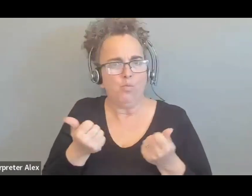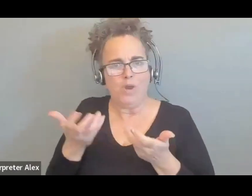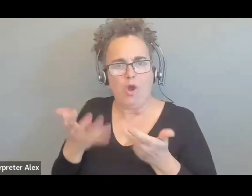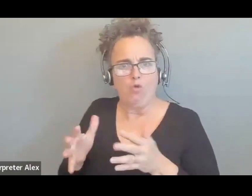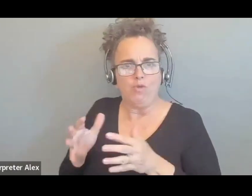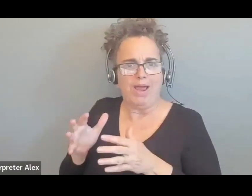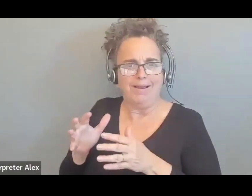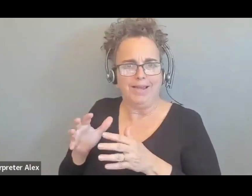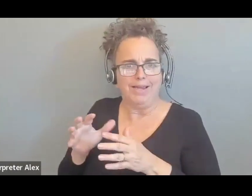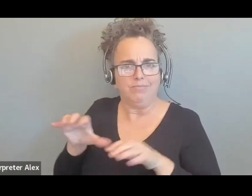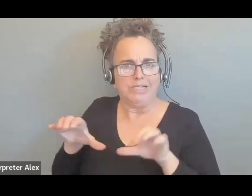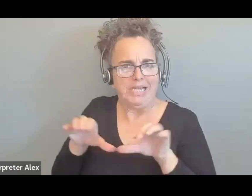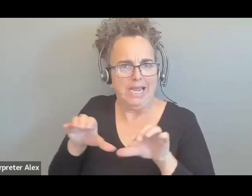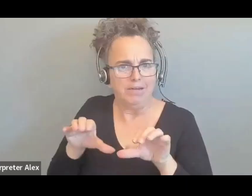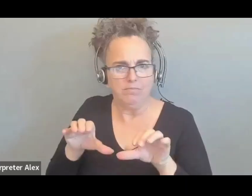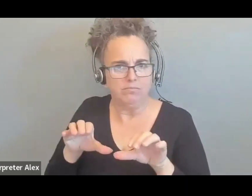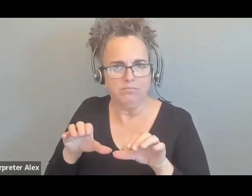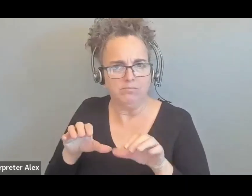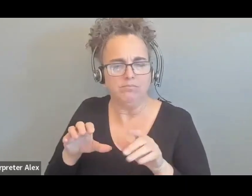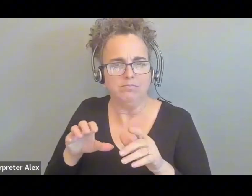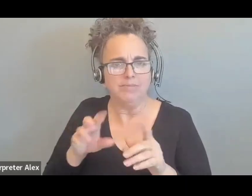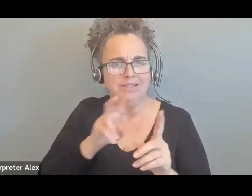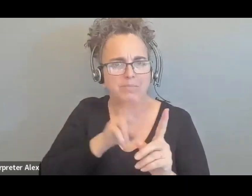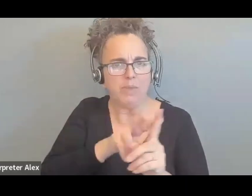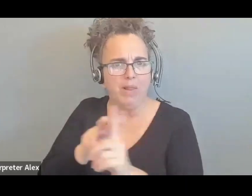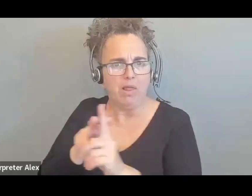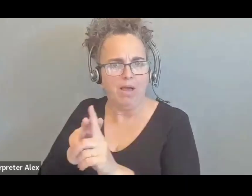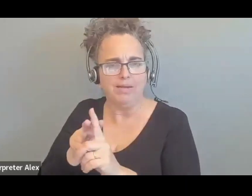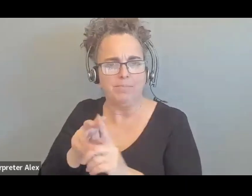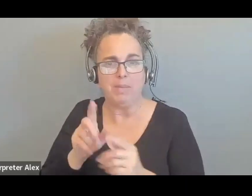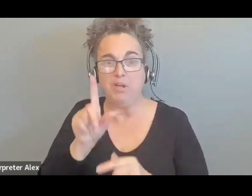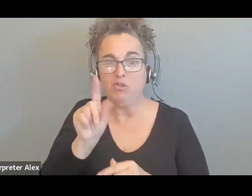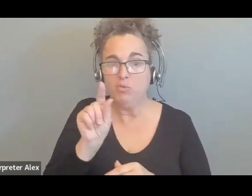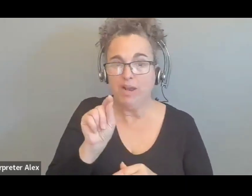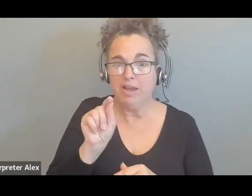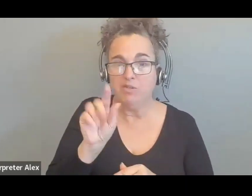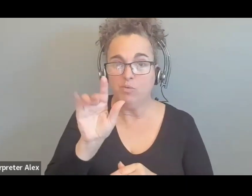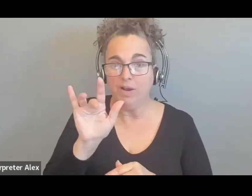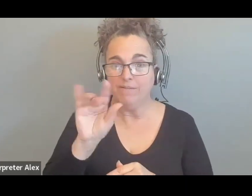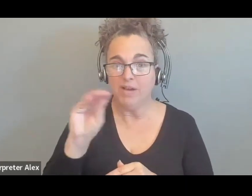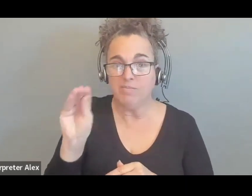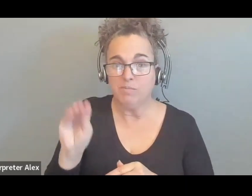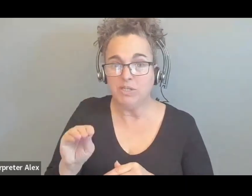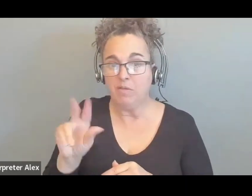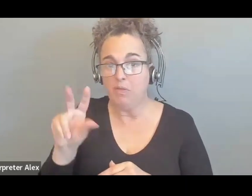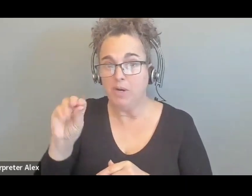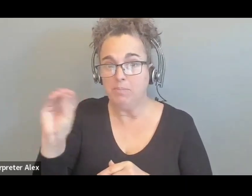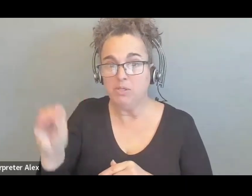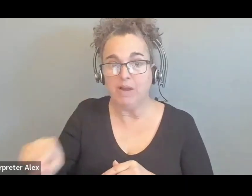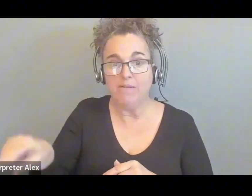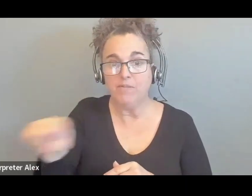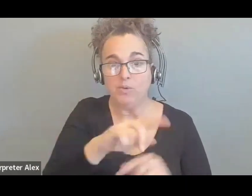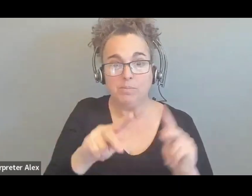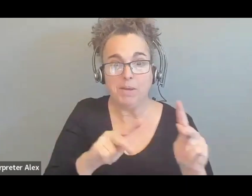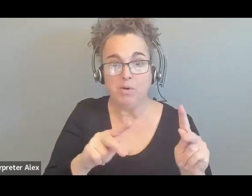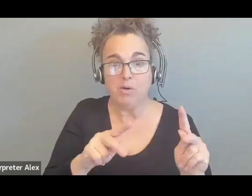and found that about 25 to sometimes 30% of the people we were gaining insights from identified as having a disability.